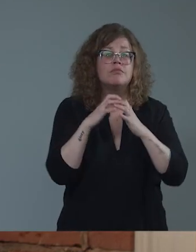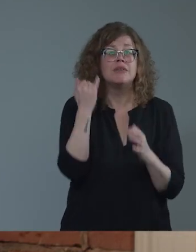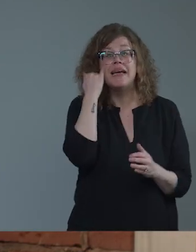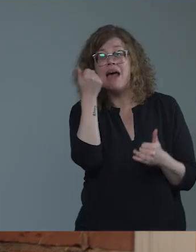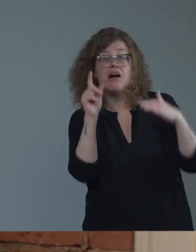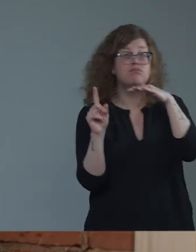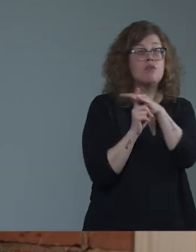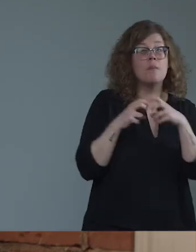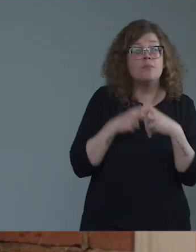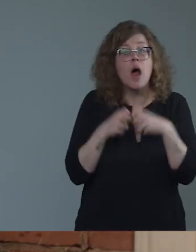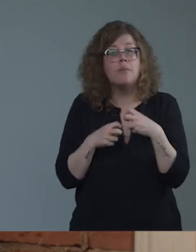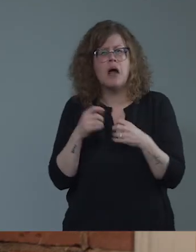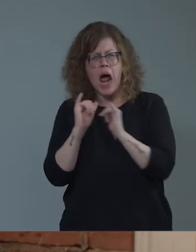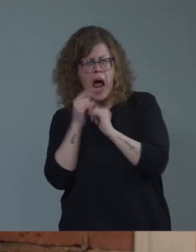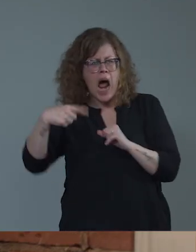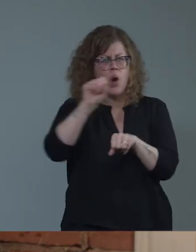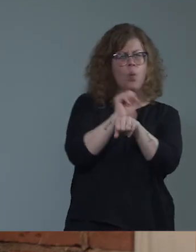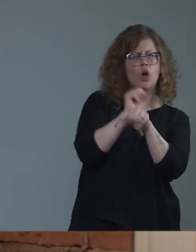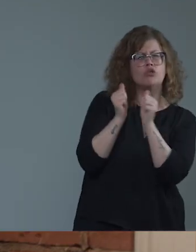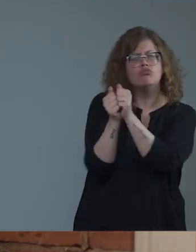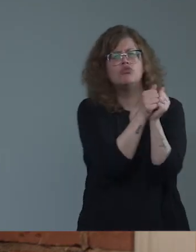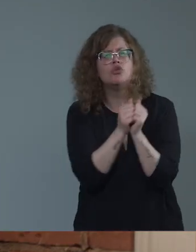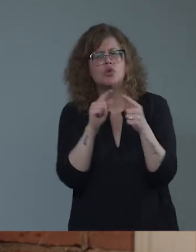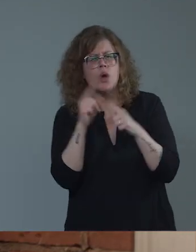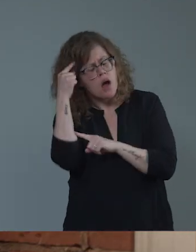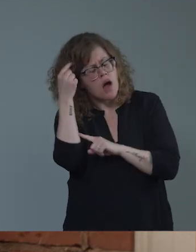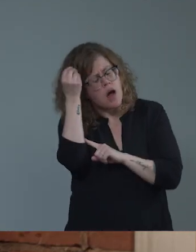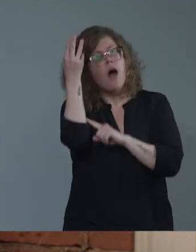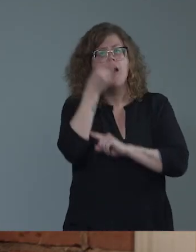artwork was actually made and actually put it to the ground, so that the people taking care